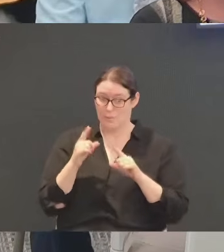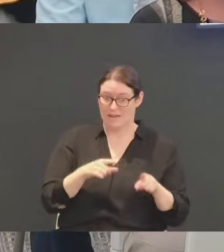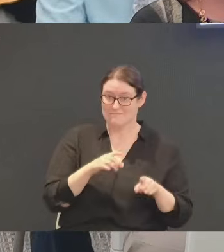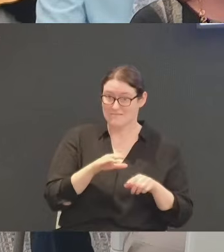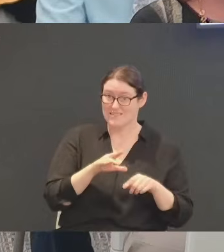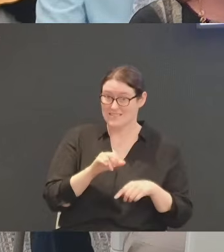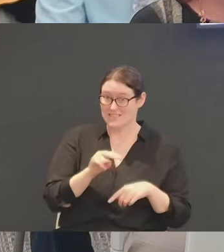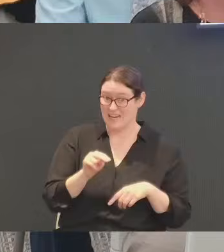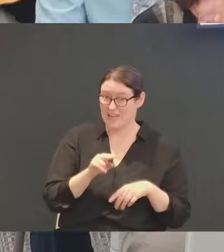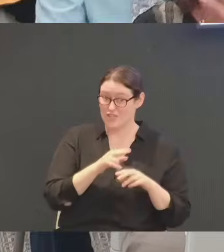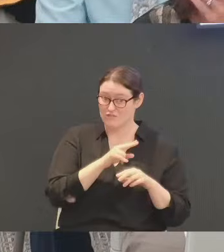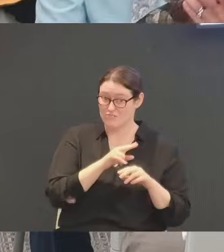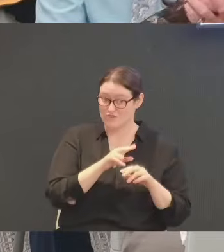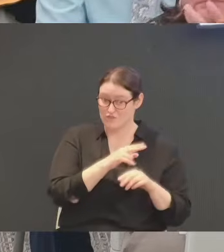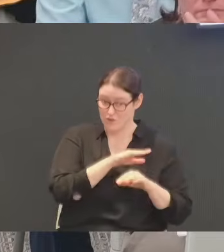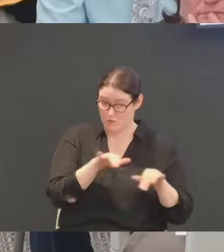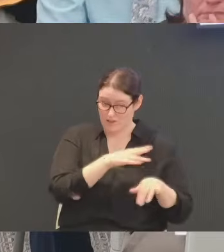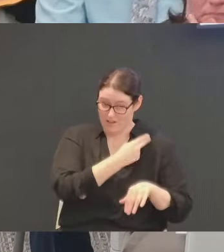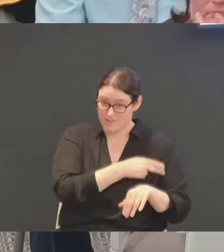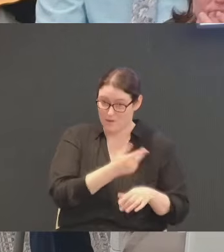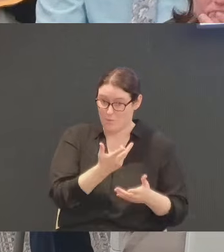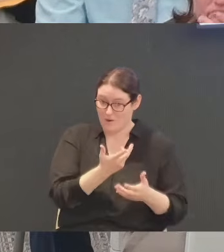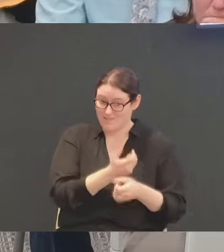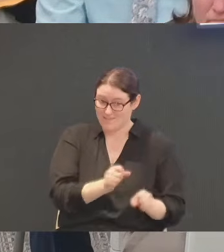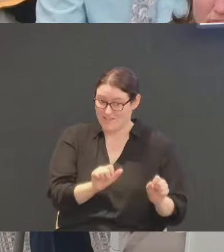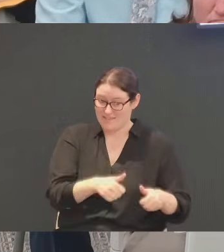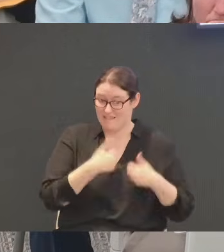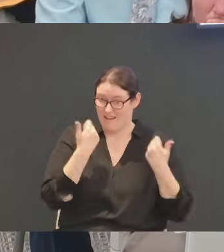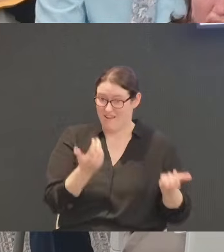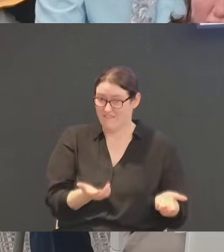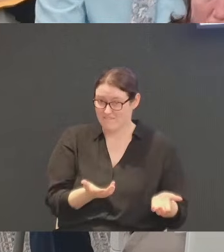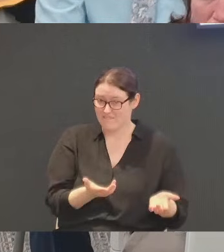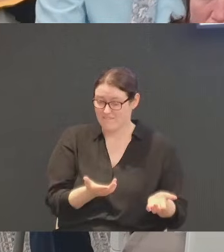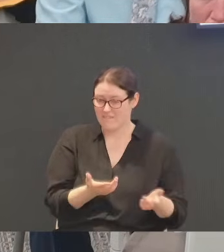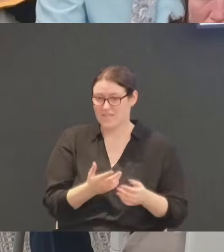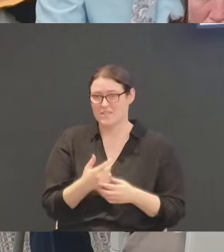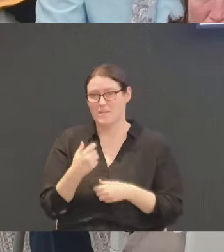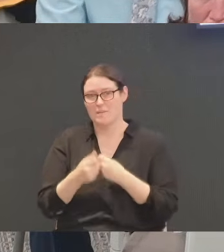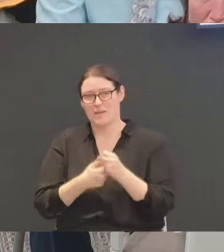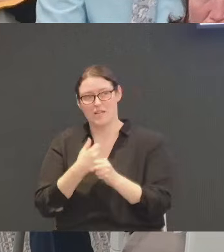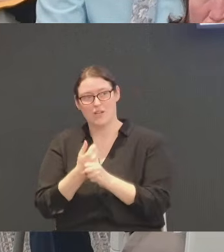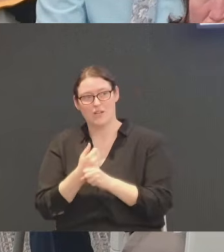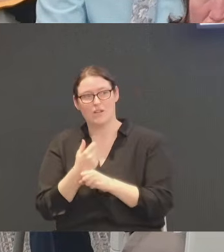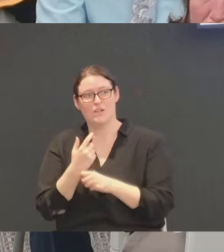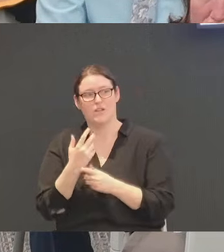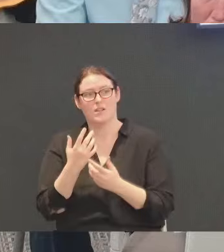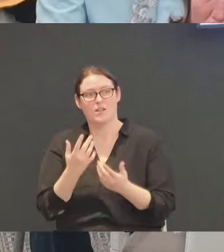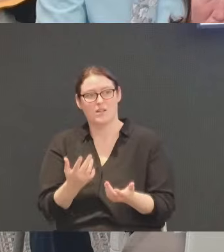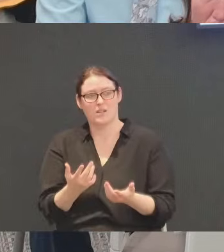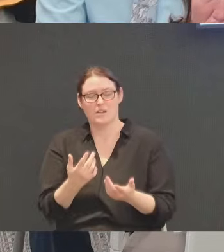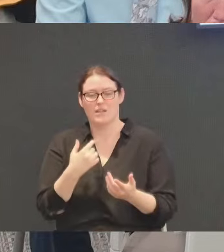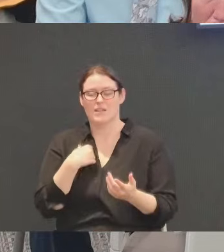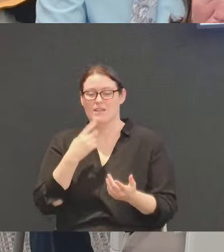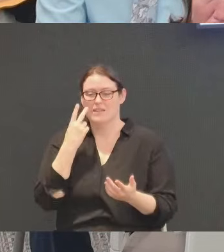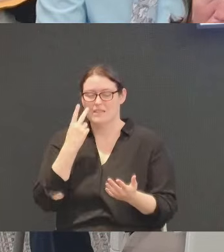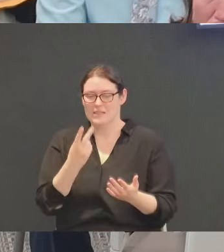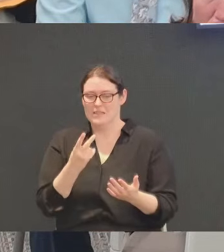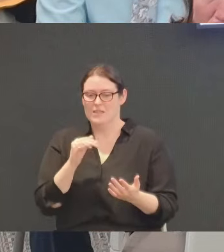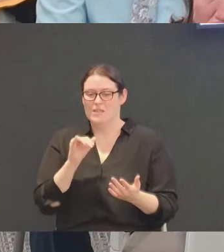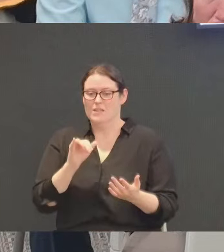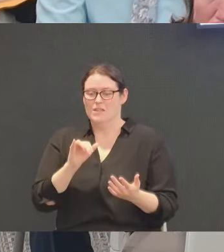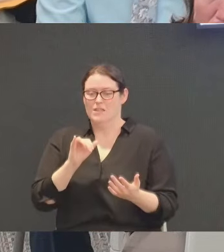my son's life. Years goes on and I see myself in a predicament where my kids was taken away.